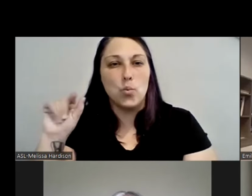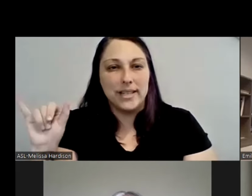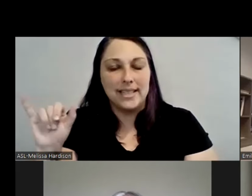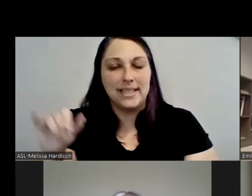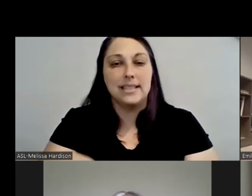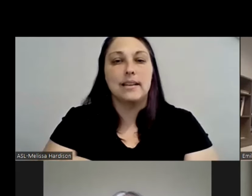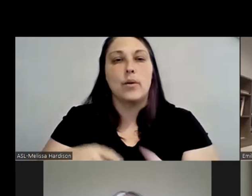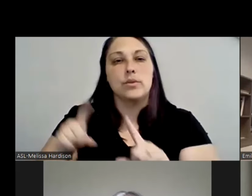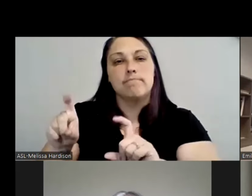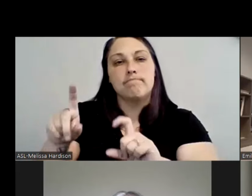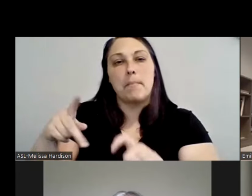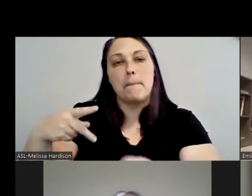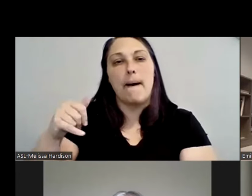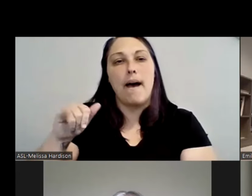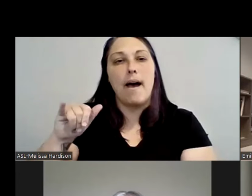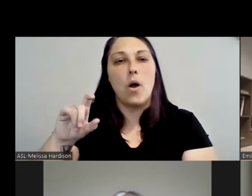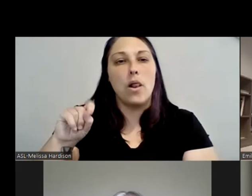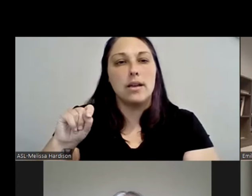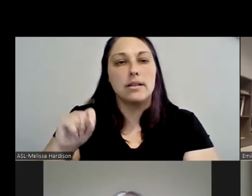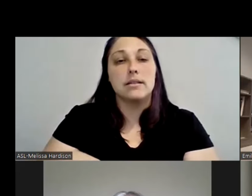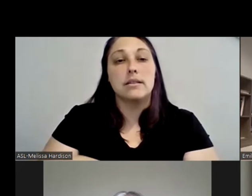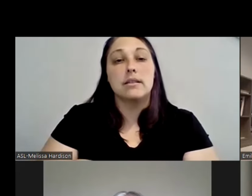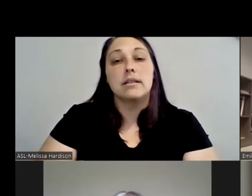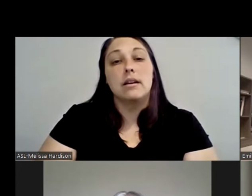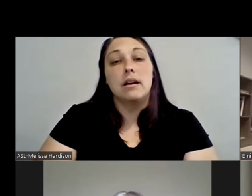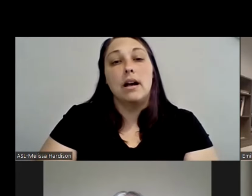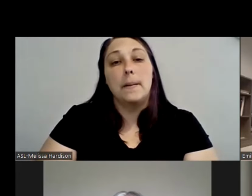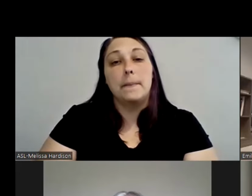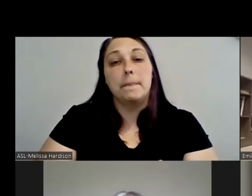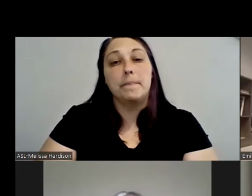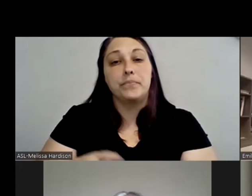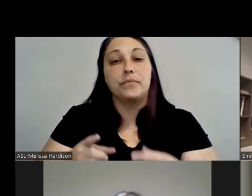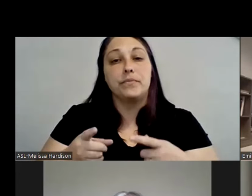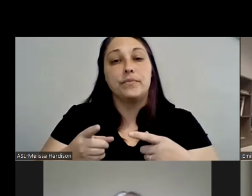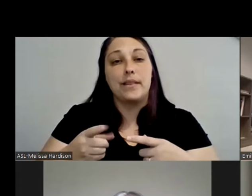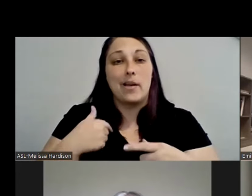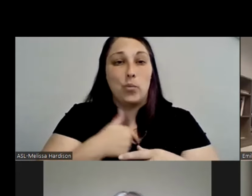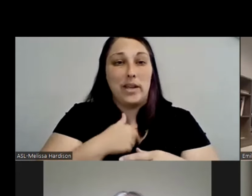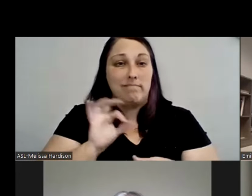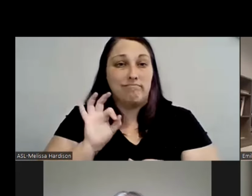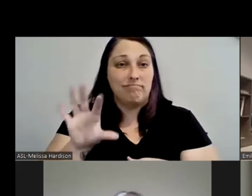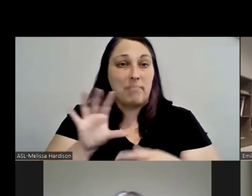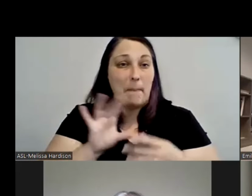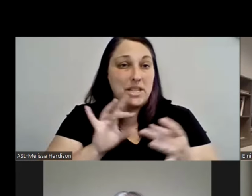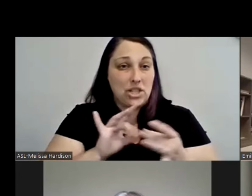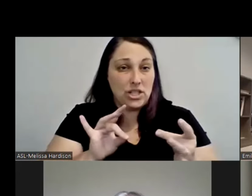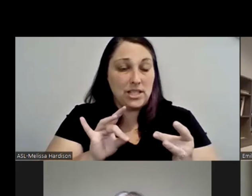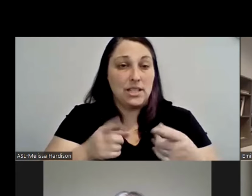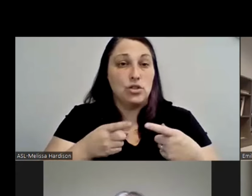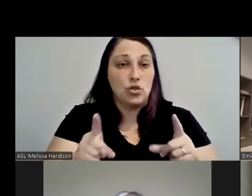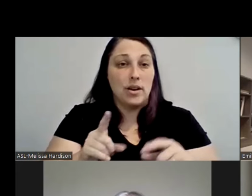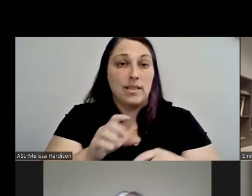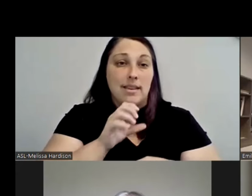They pull displaying on the screen shows what sector your organization is in.